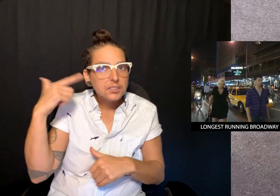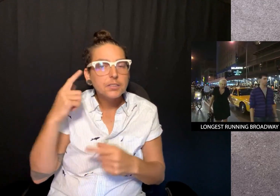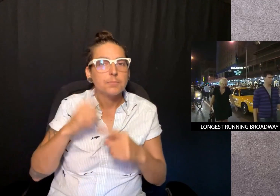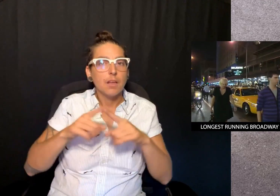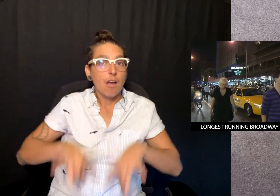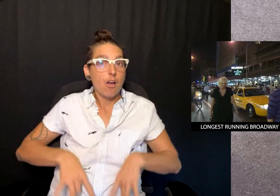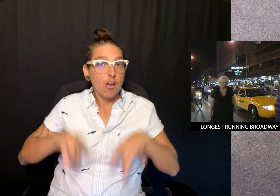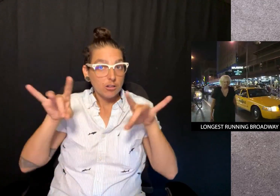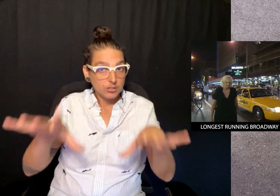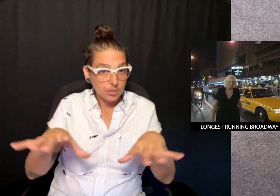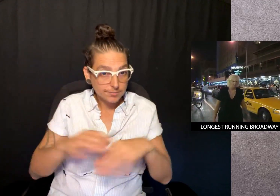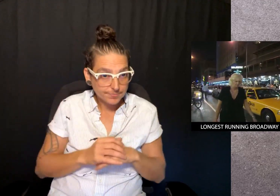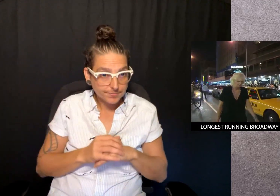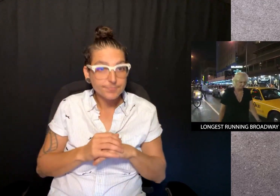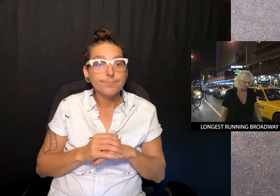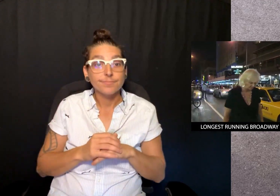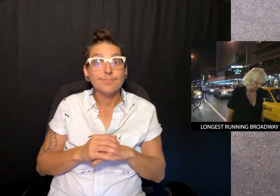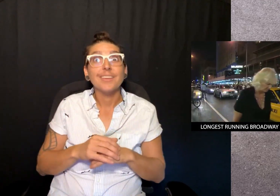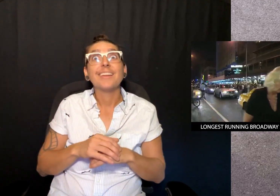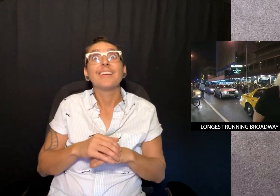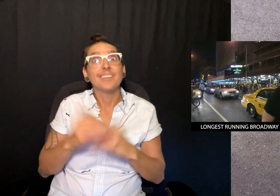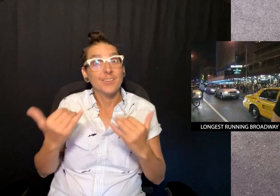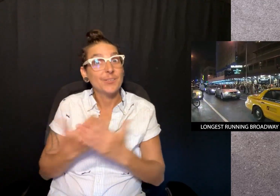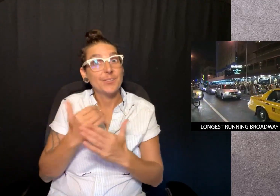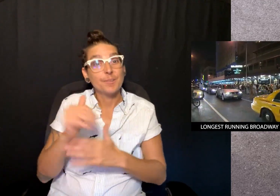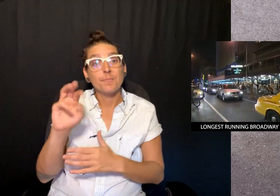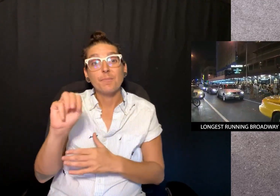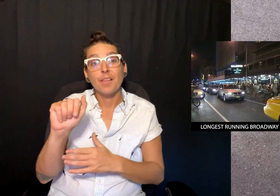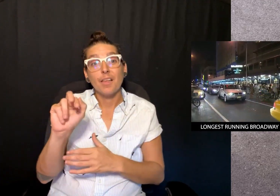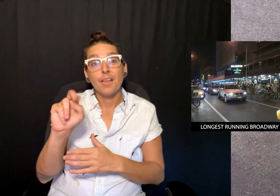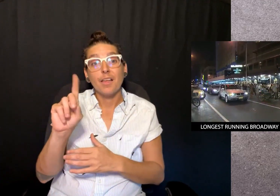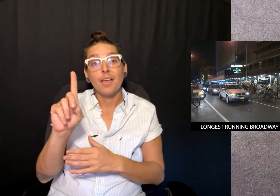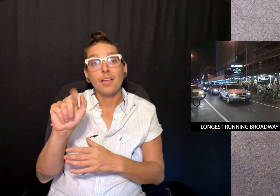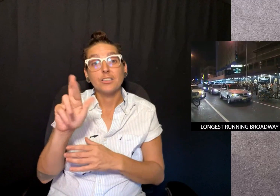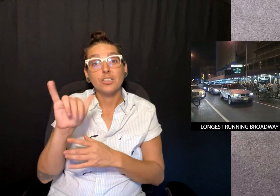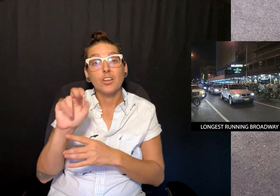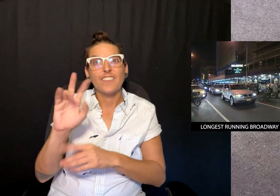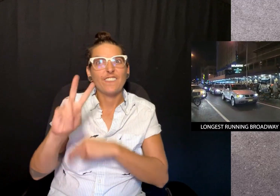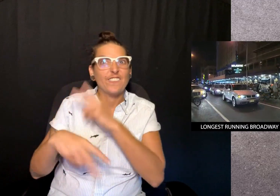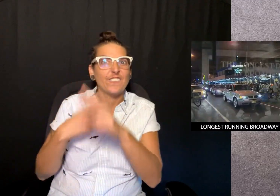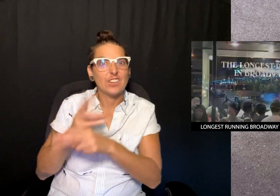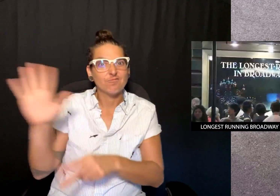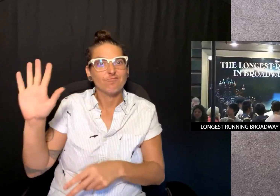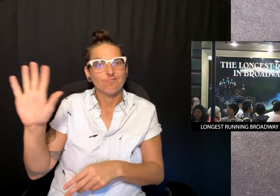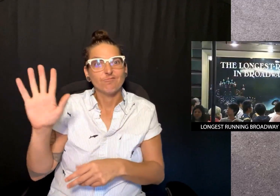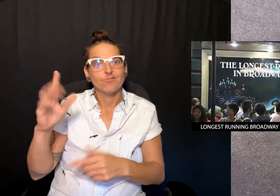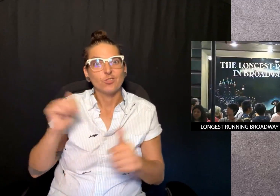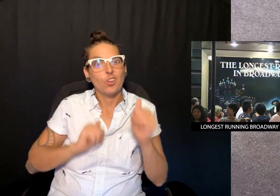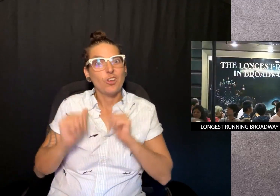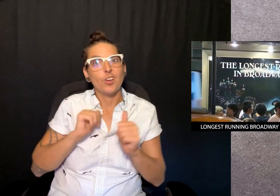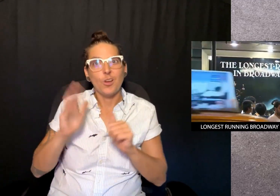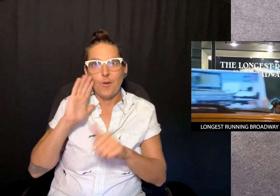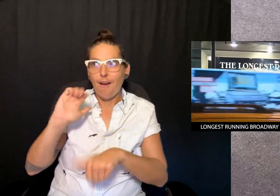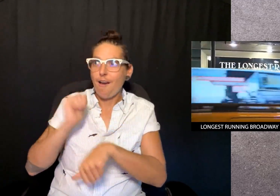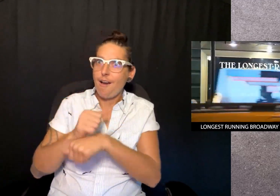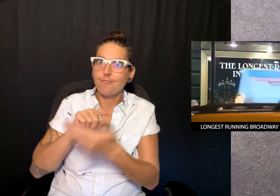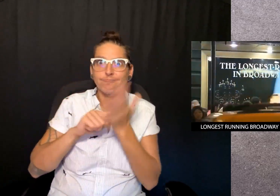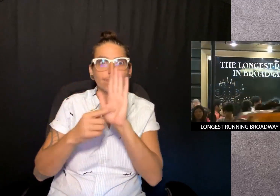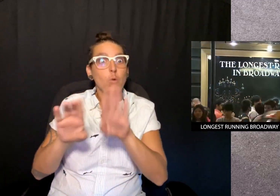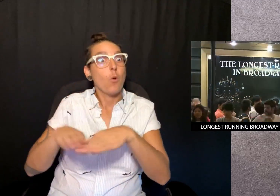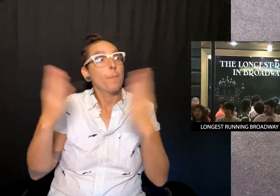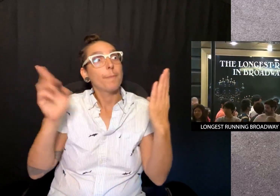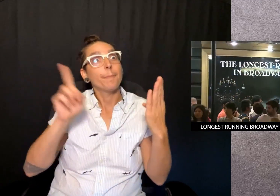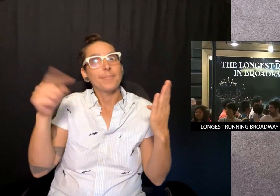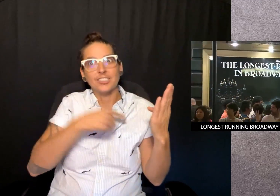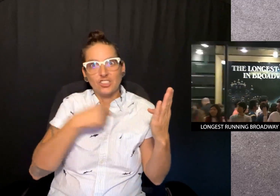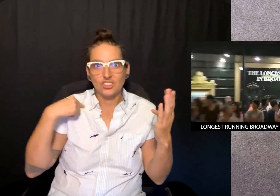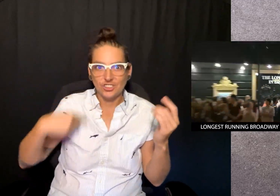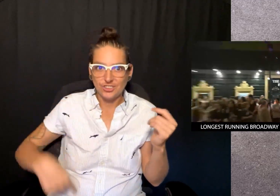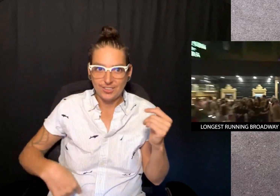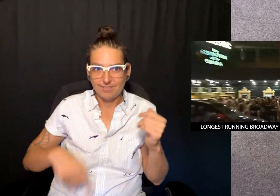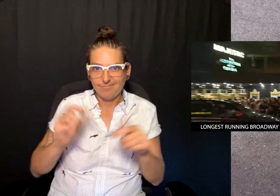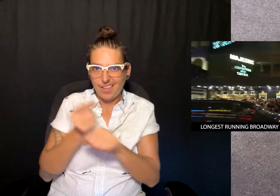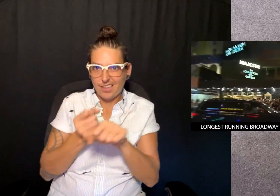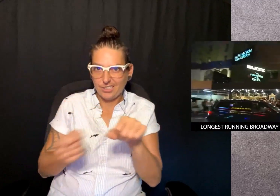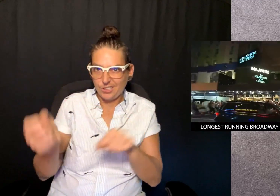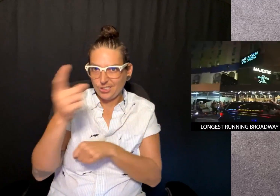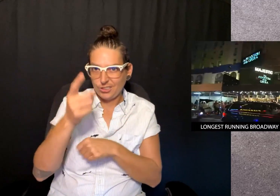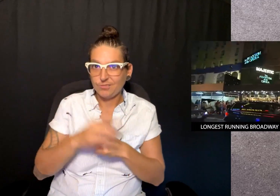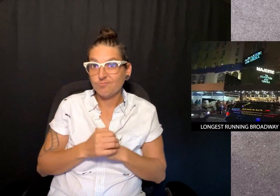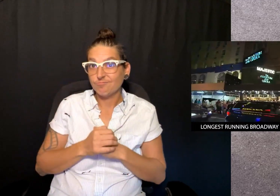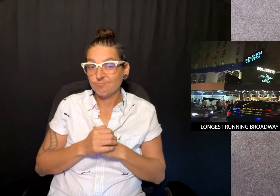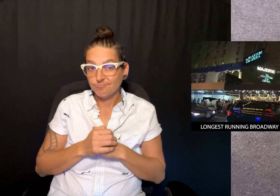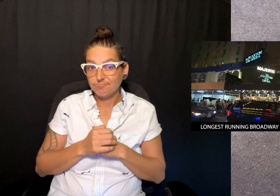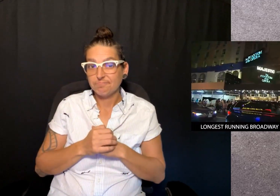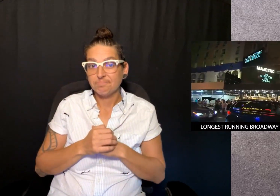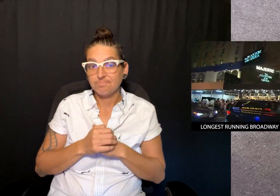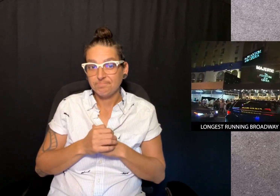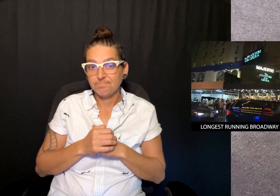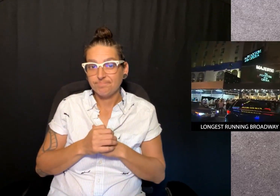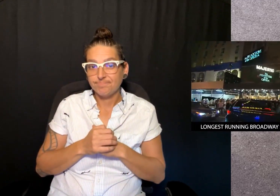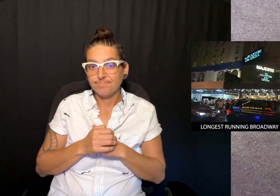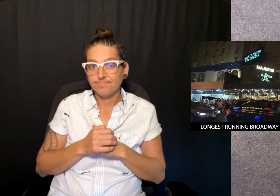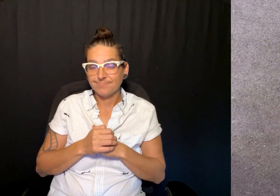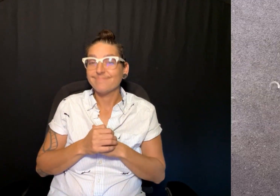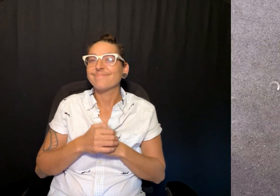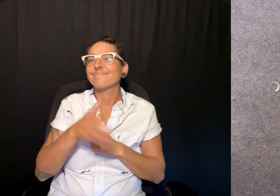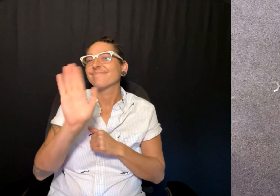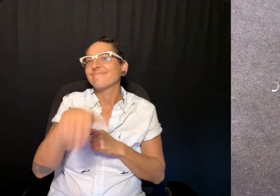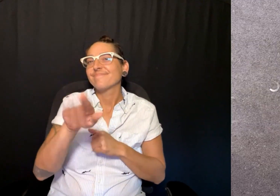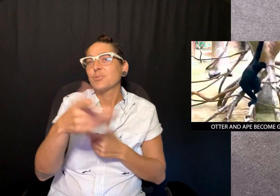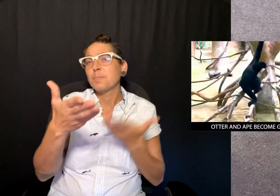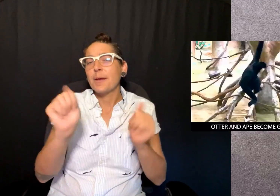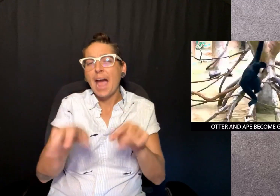and Australia and a Mandarin version of the show is also set to open in China next year